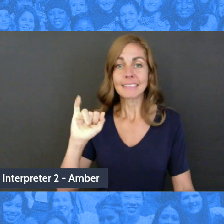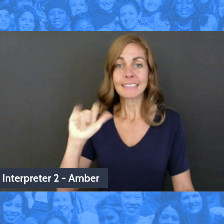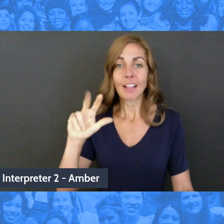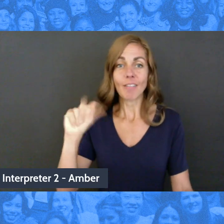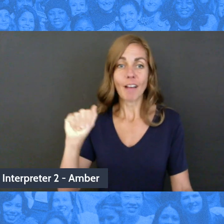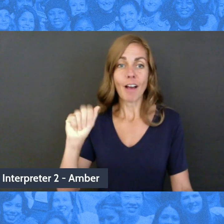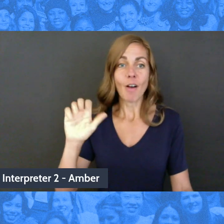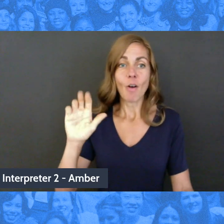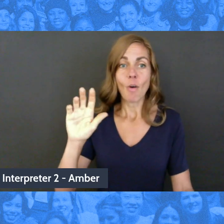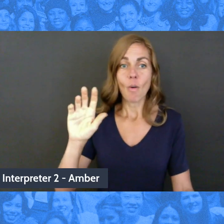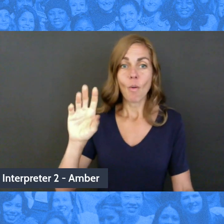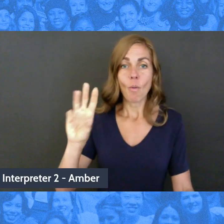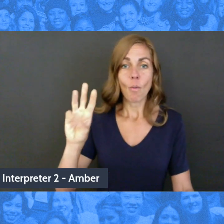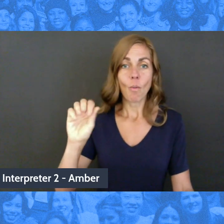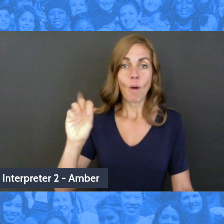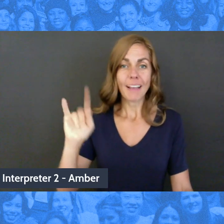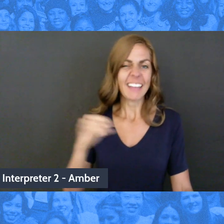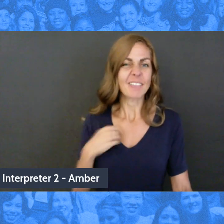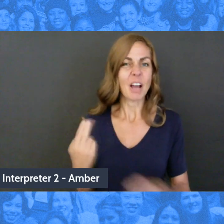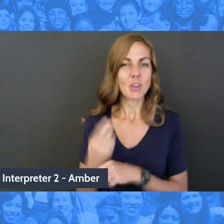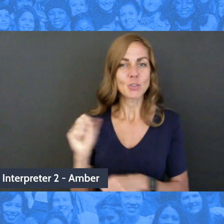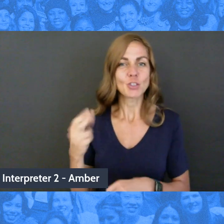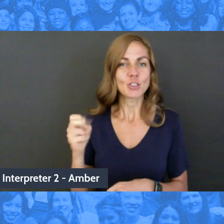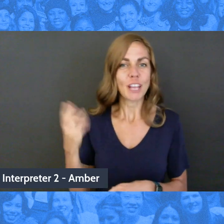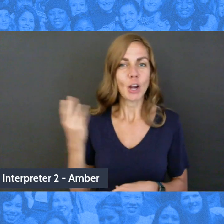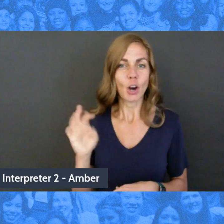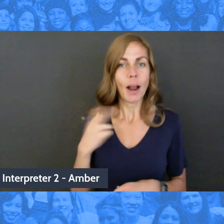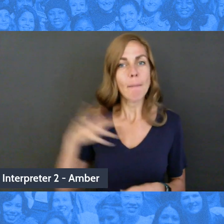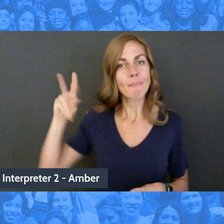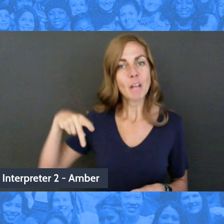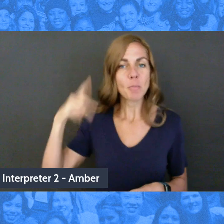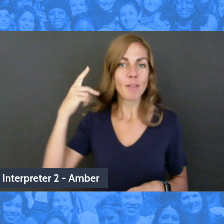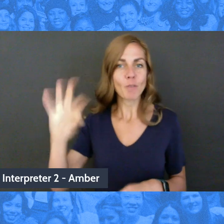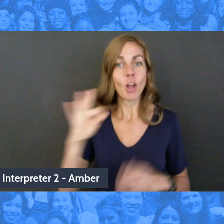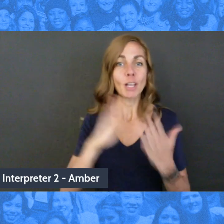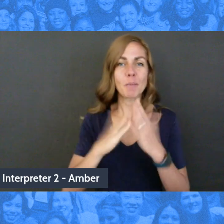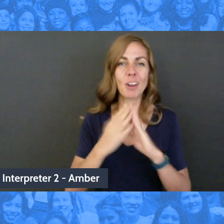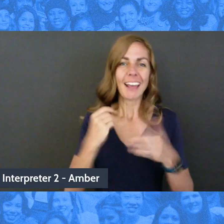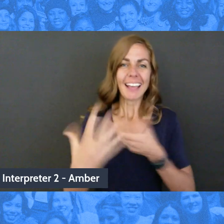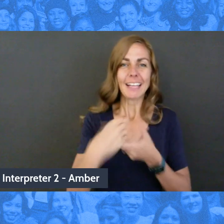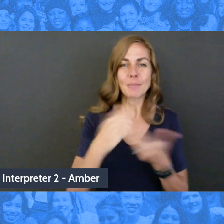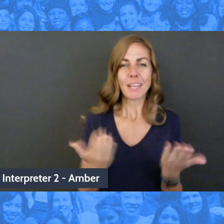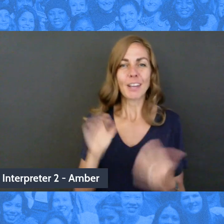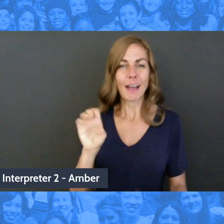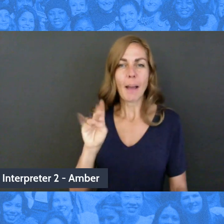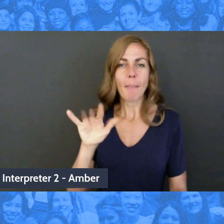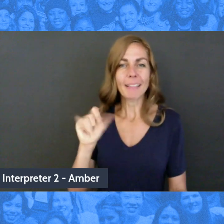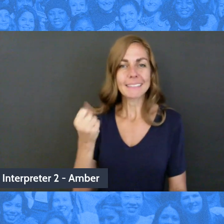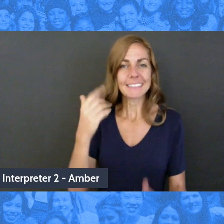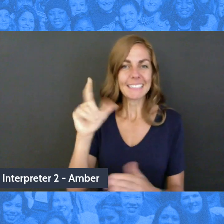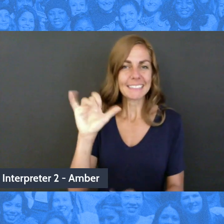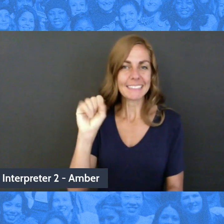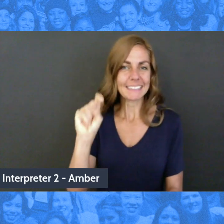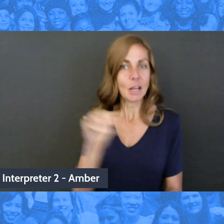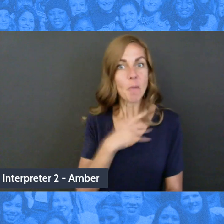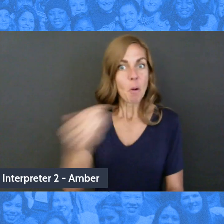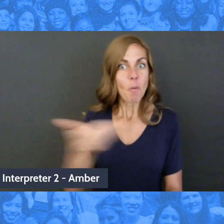and I'm the Vice President for Training and Community Engagement at EMILY's List. And I wanna welcome you to our first panel today,